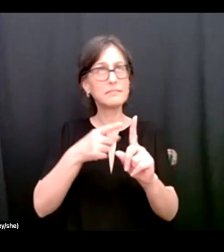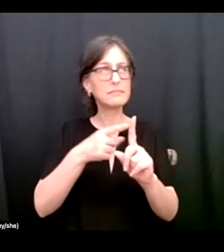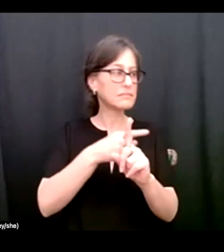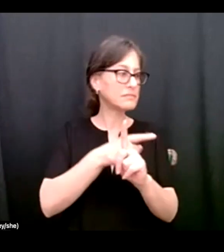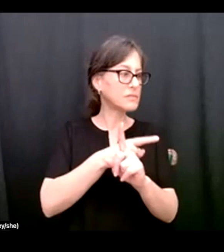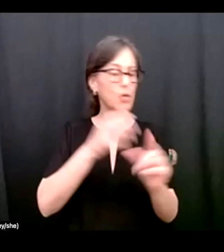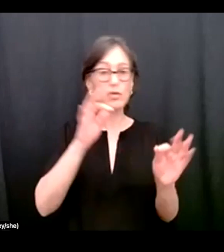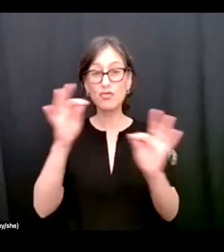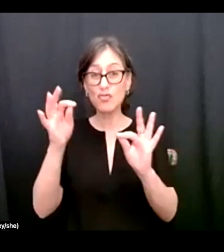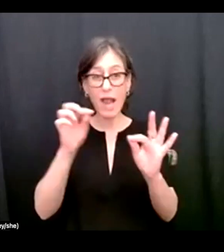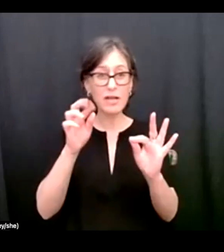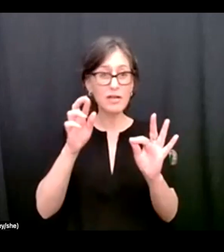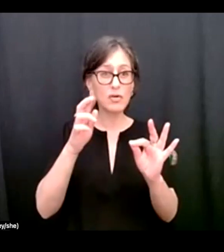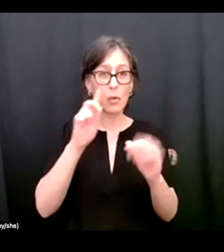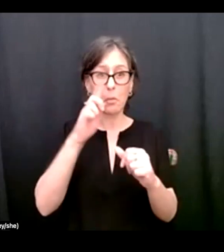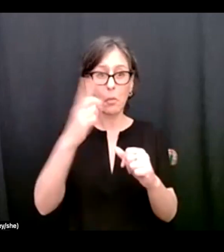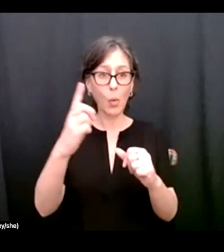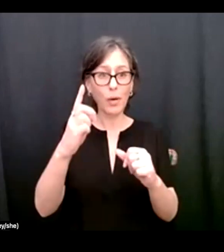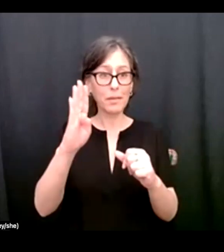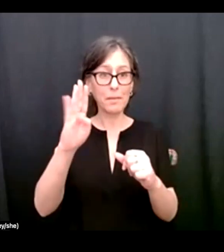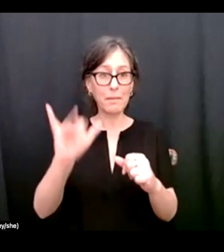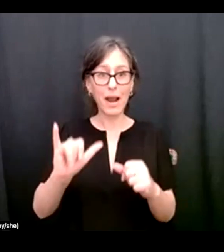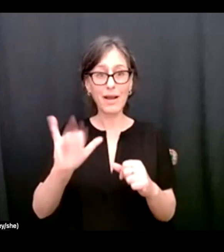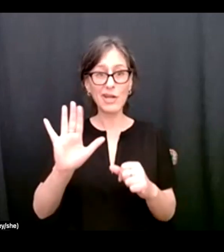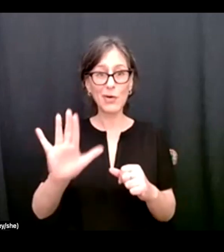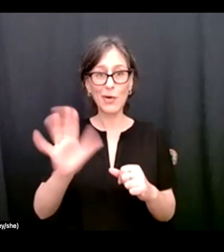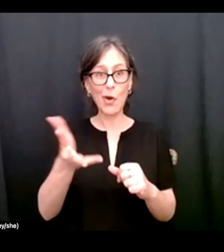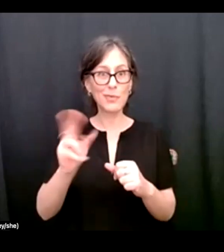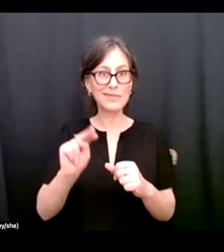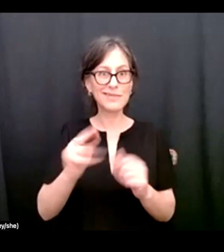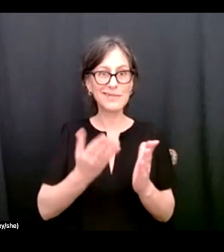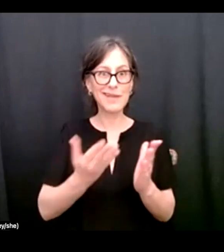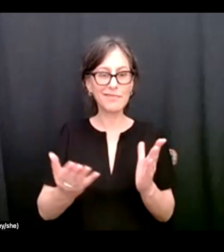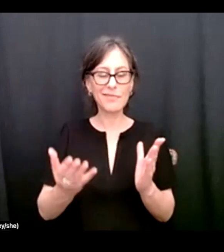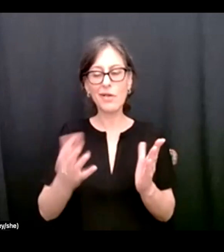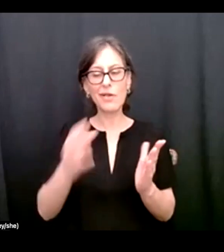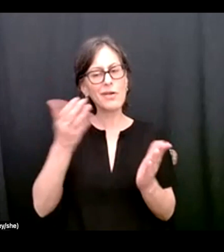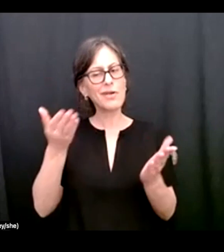by your own stuff. And, you know, chances are, those aren't those lines aren't very good.